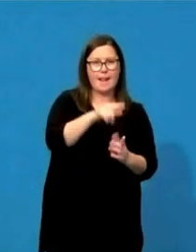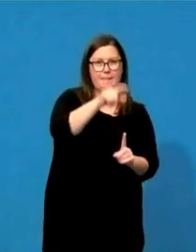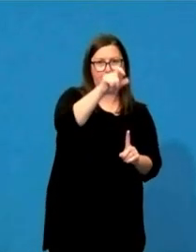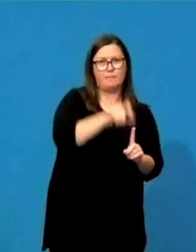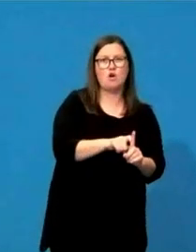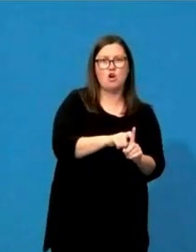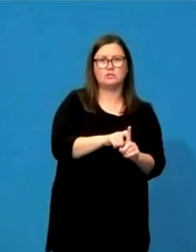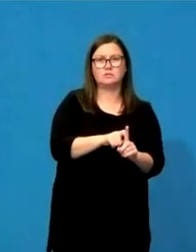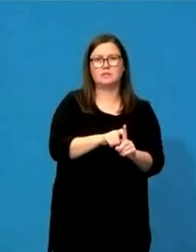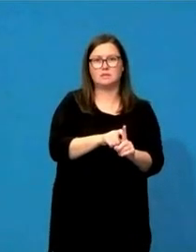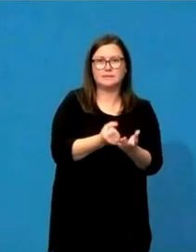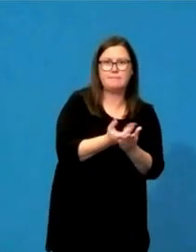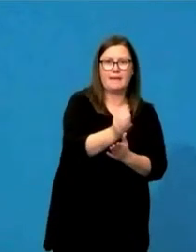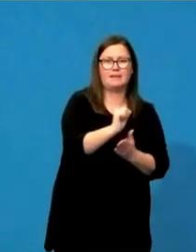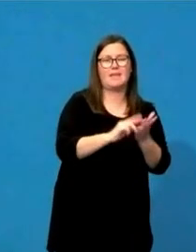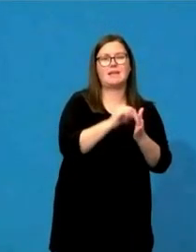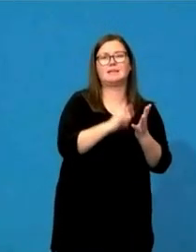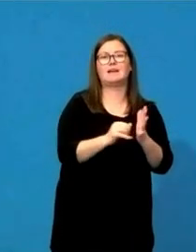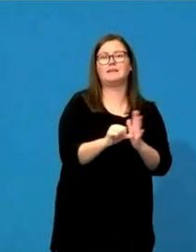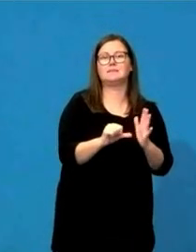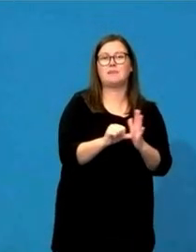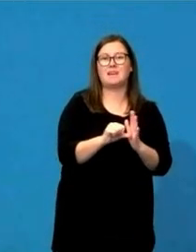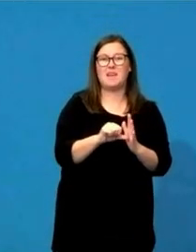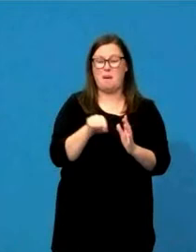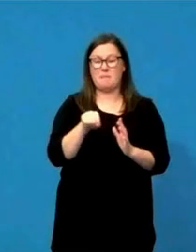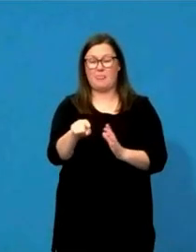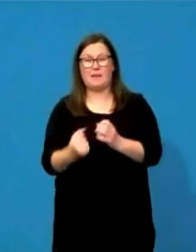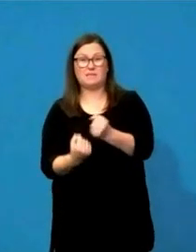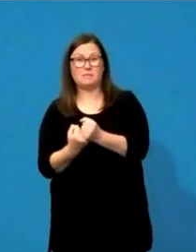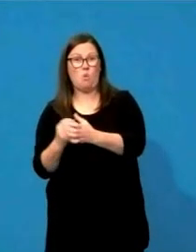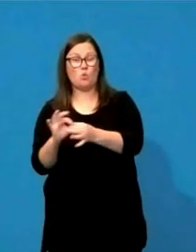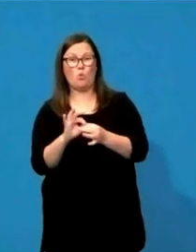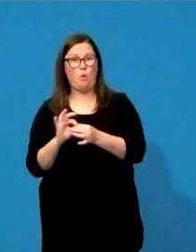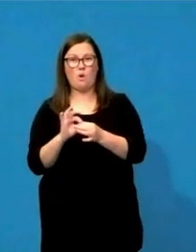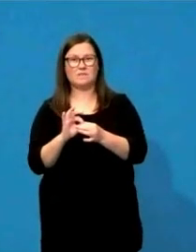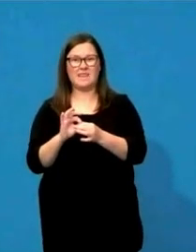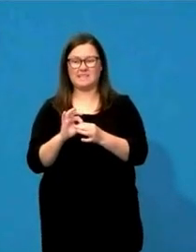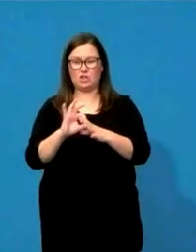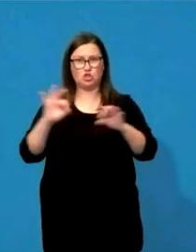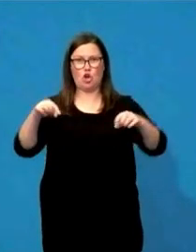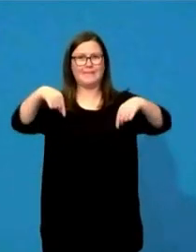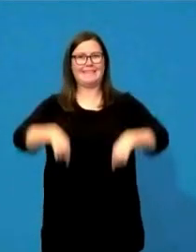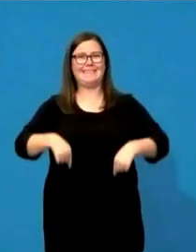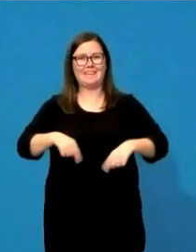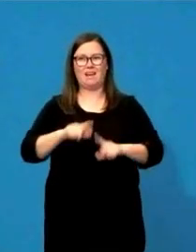And at the moment, I am constantly having to advocate for them to do what they are